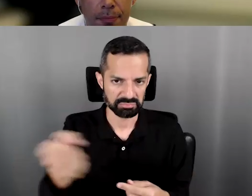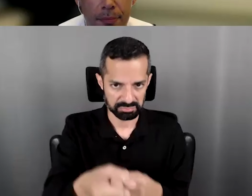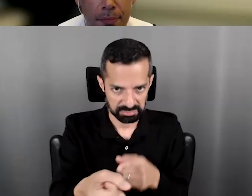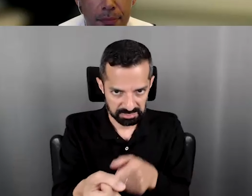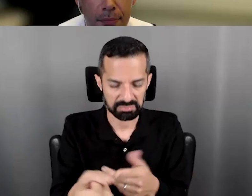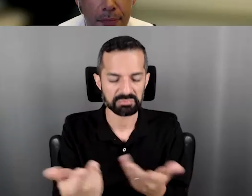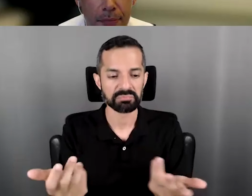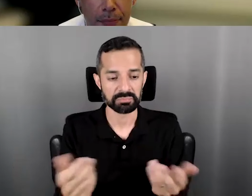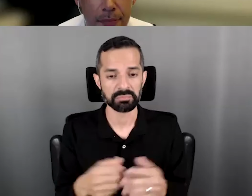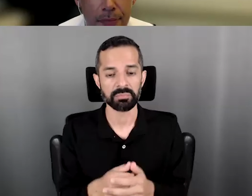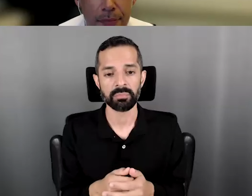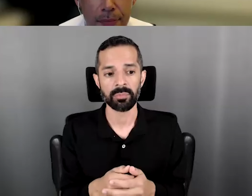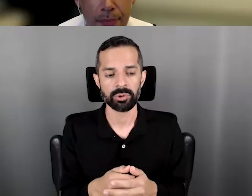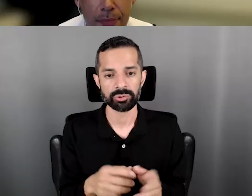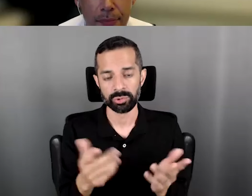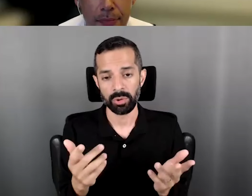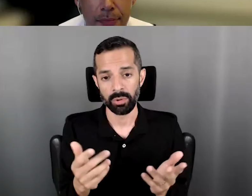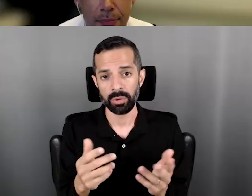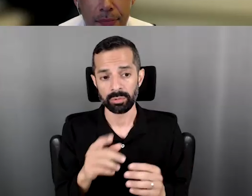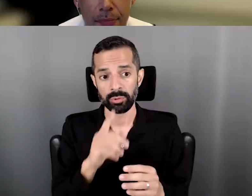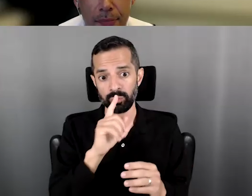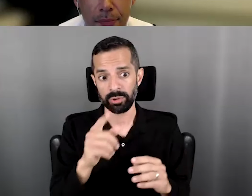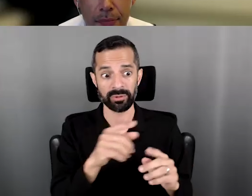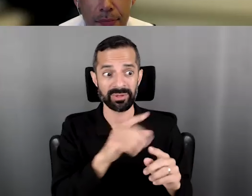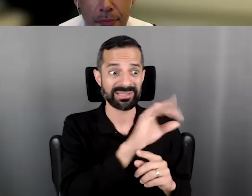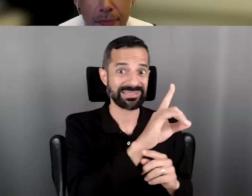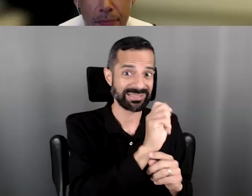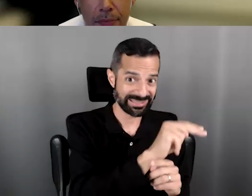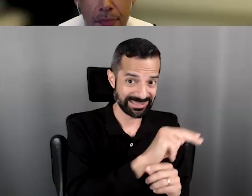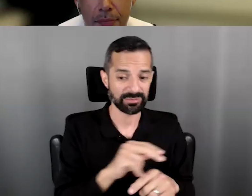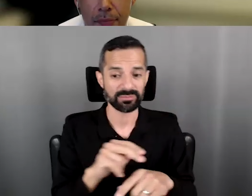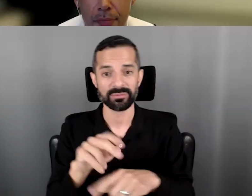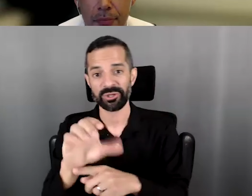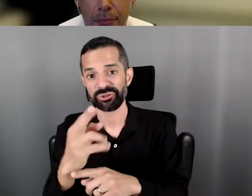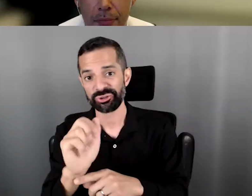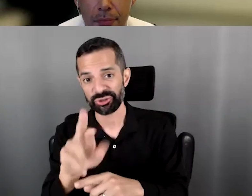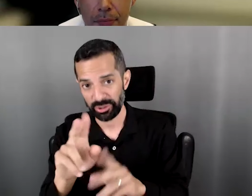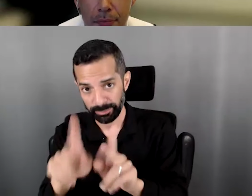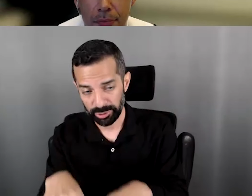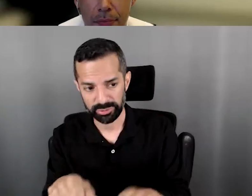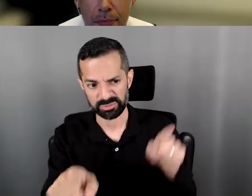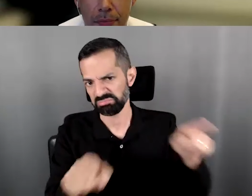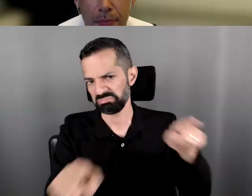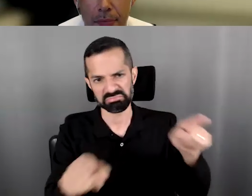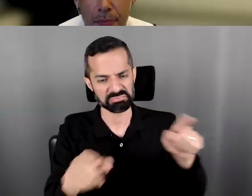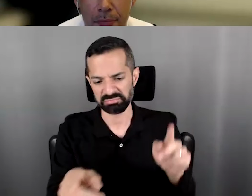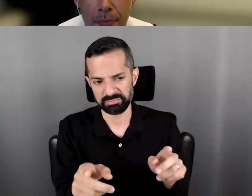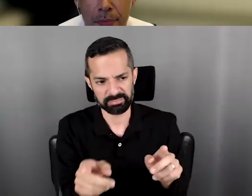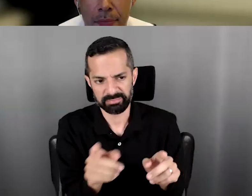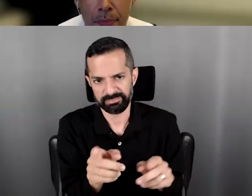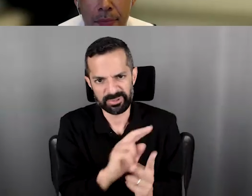the flag can be raised, so to speak, on either side. Right. Because the dean is also reading those program reviews and saying, hey,